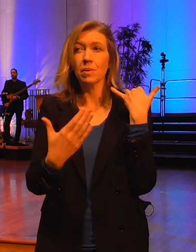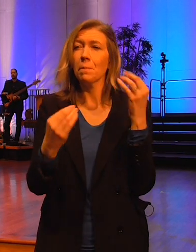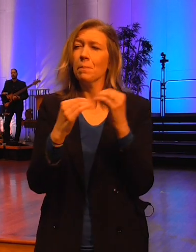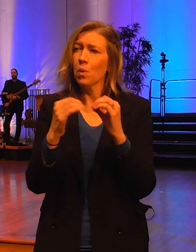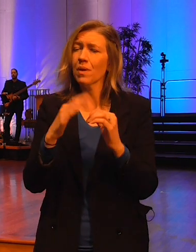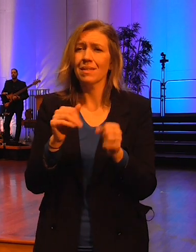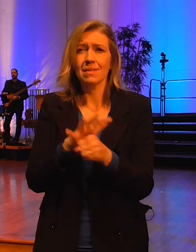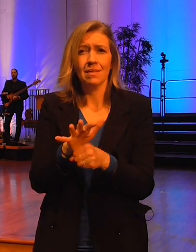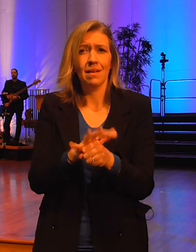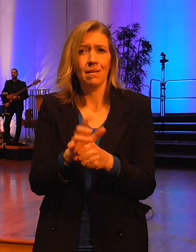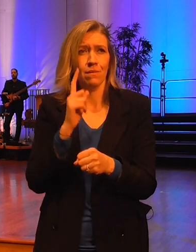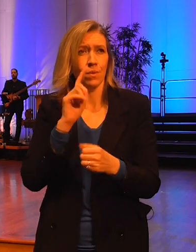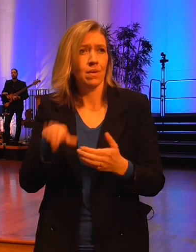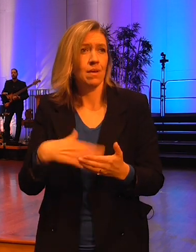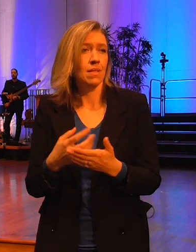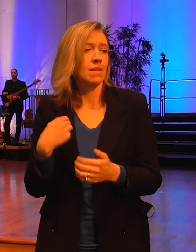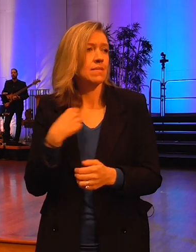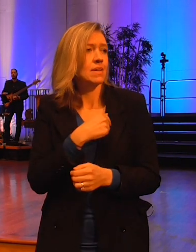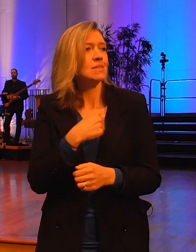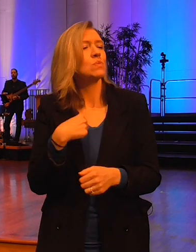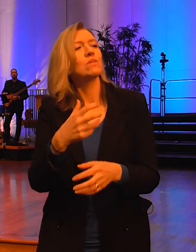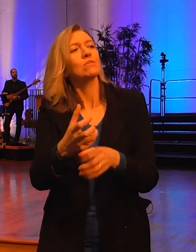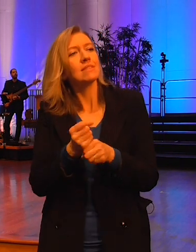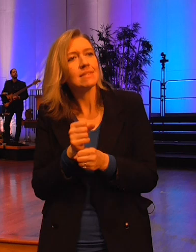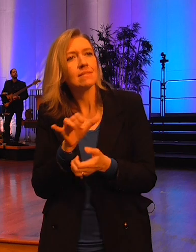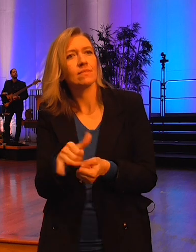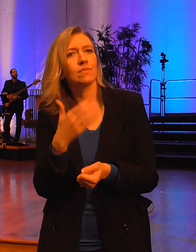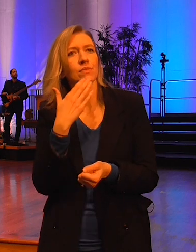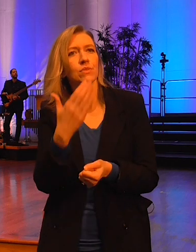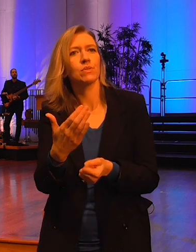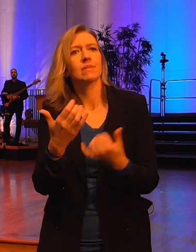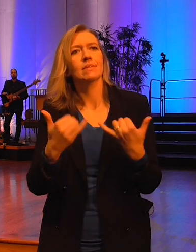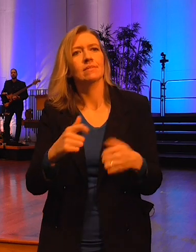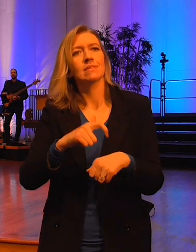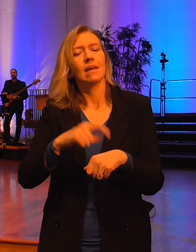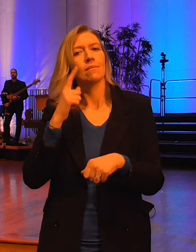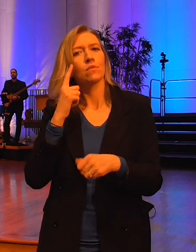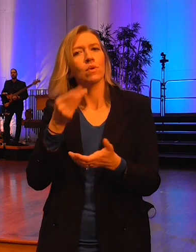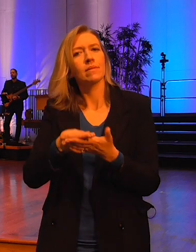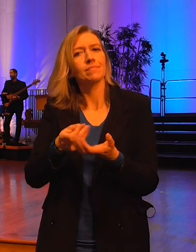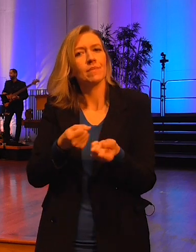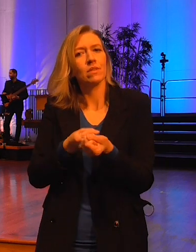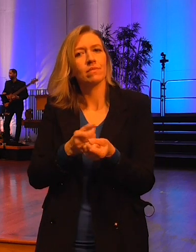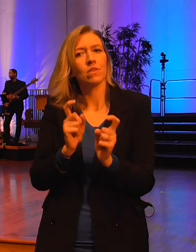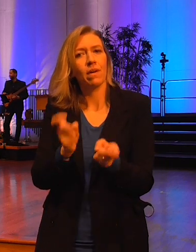so we receive that good as we move into this time of offering invite everyone to take their gifts